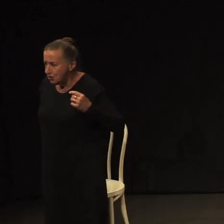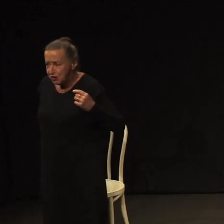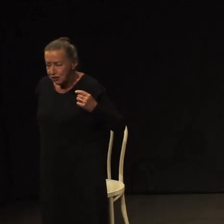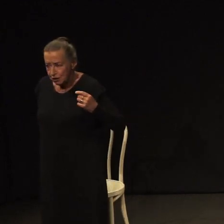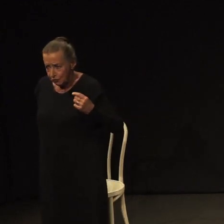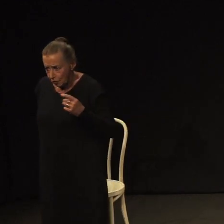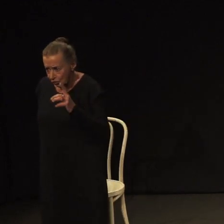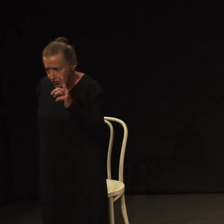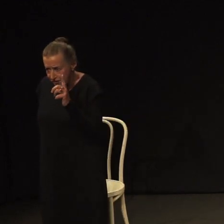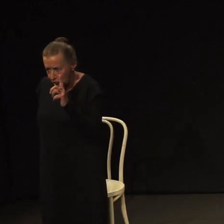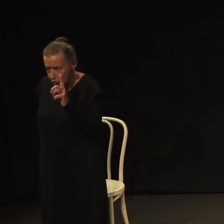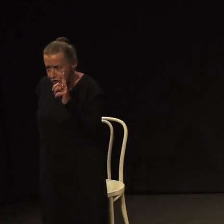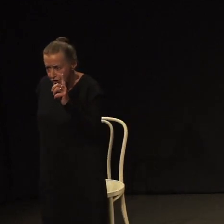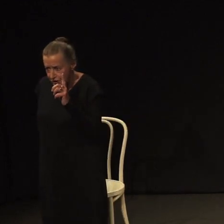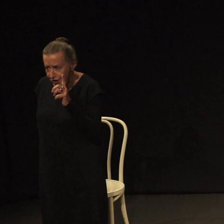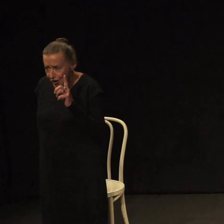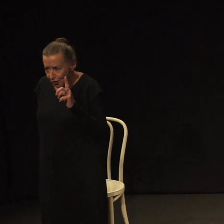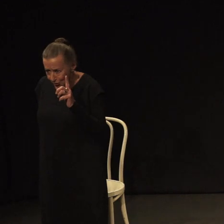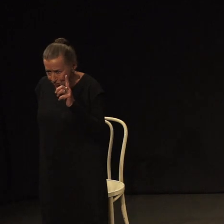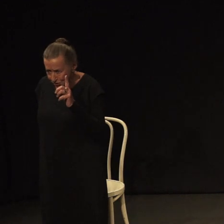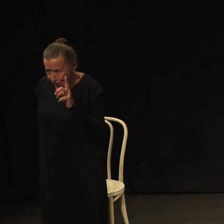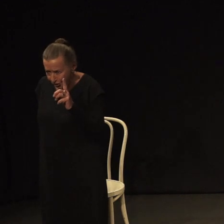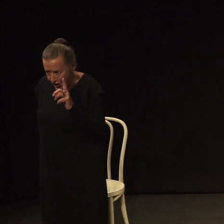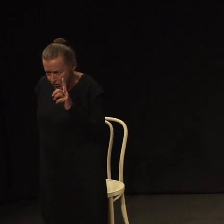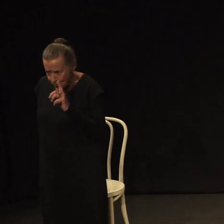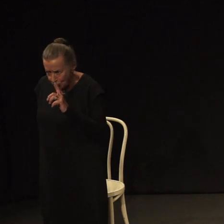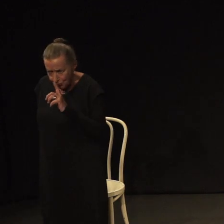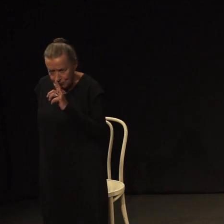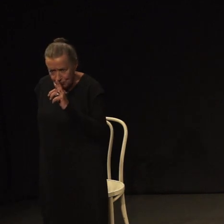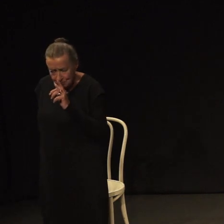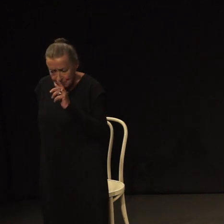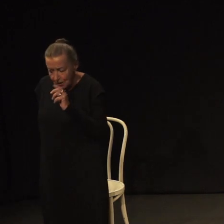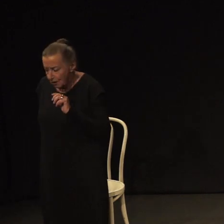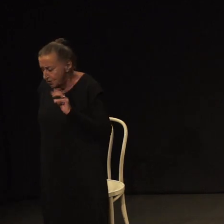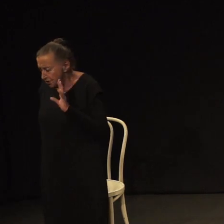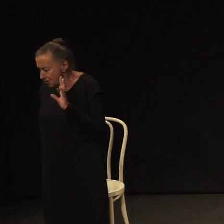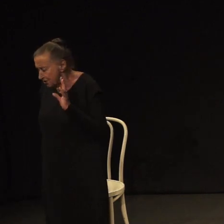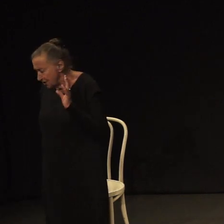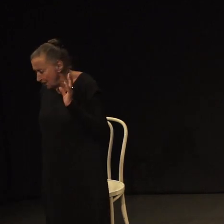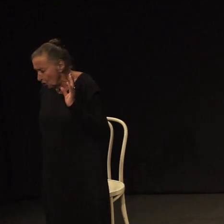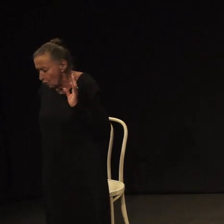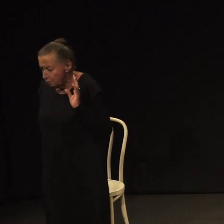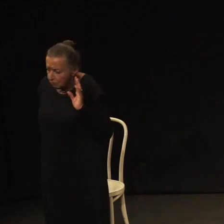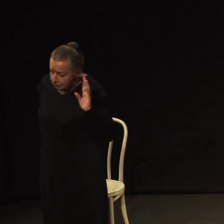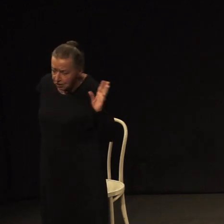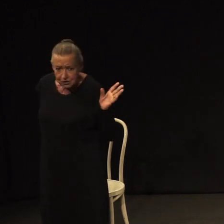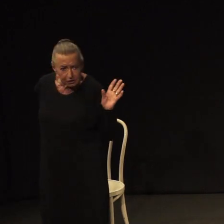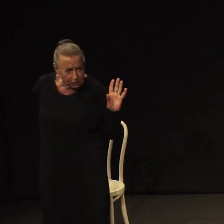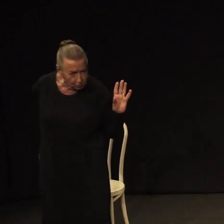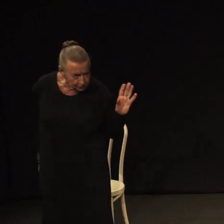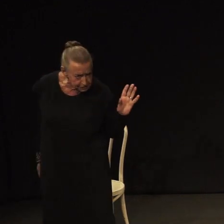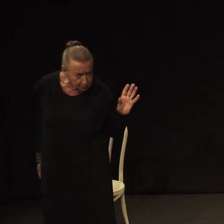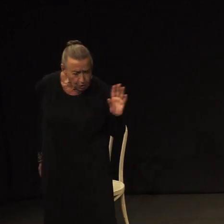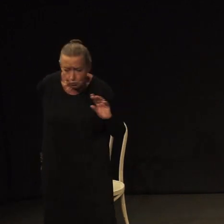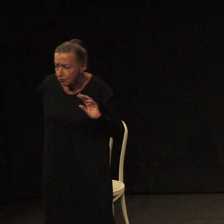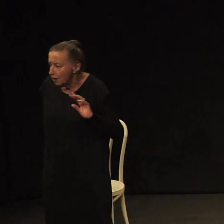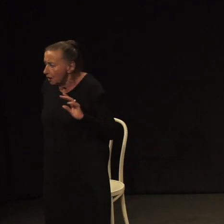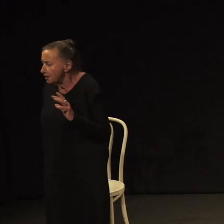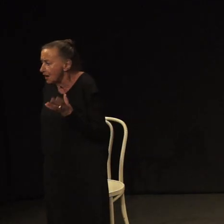It had been owned by the old Horeszko house whose lord had died in the troubles that took place.